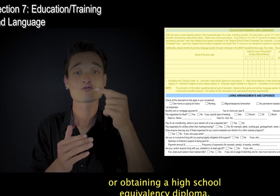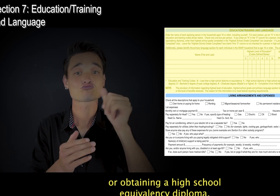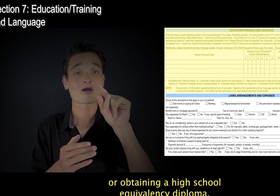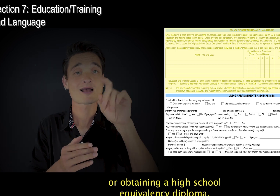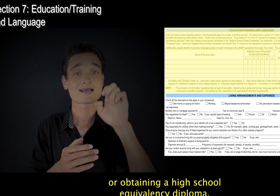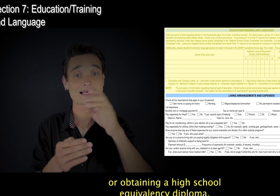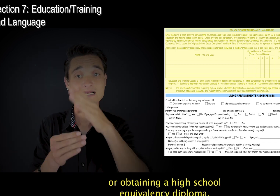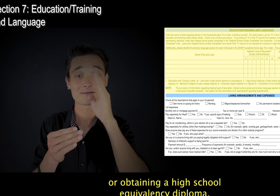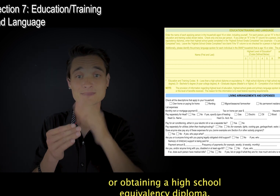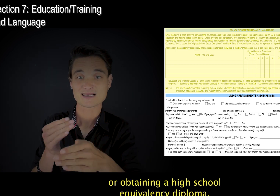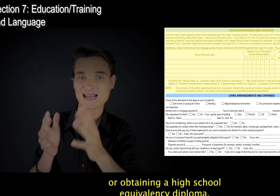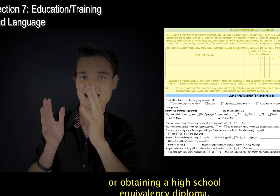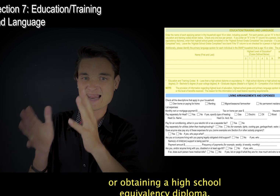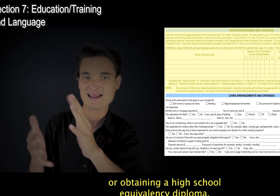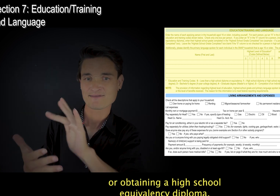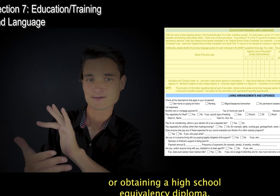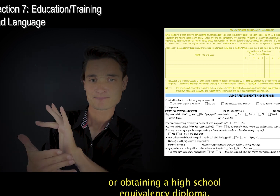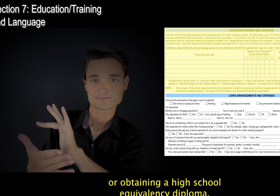or obtaining a high school equivalency diploma.